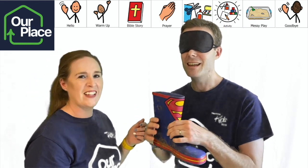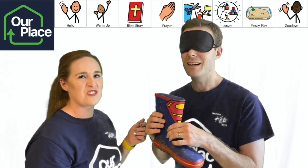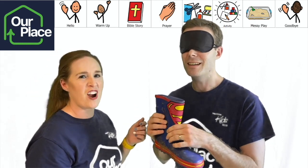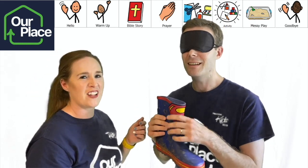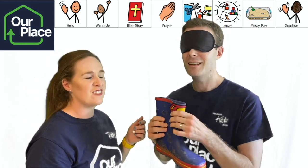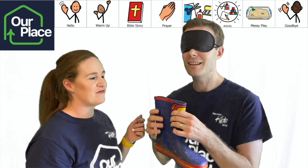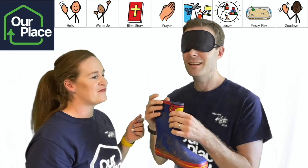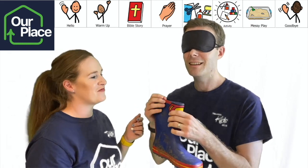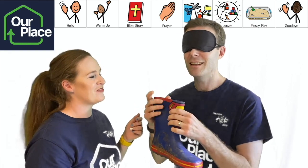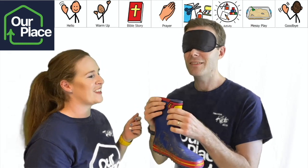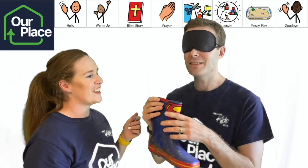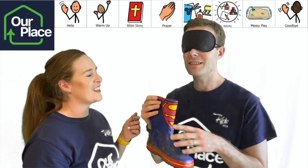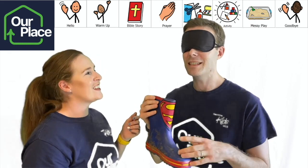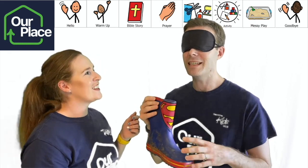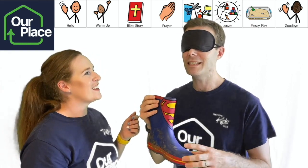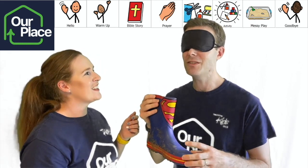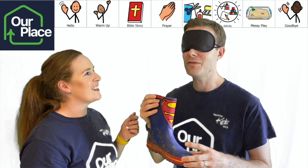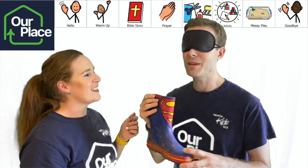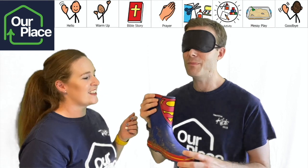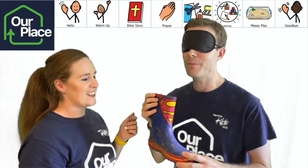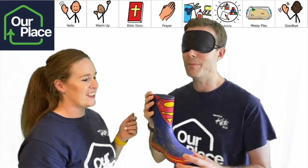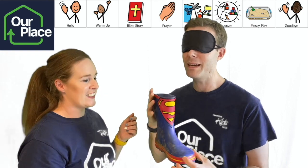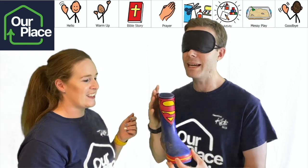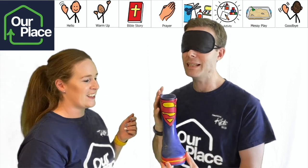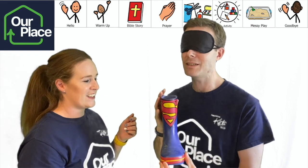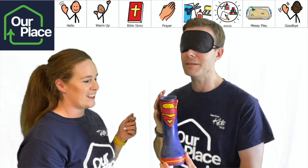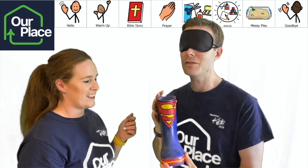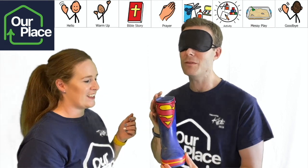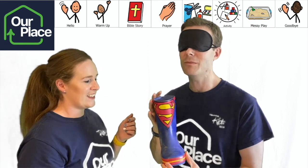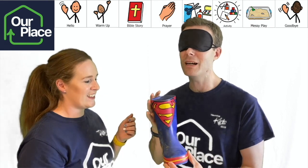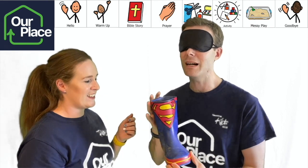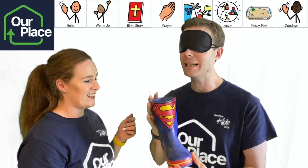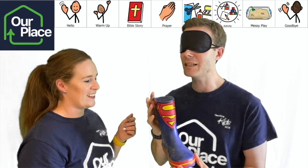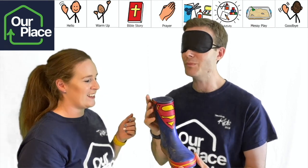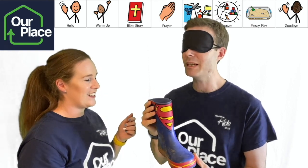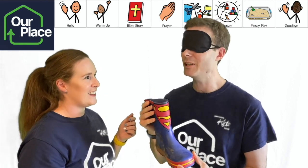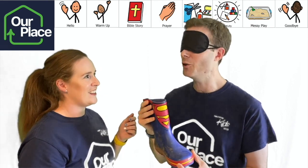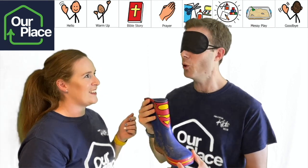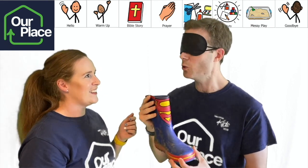right feels dirty it's not very big so it's not mine it could be yours